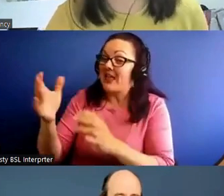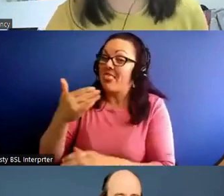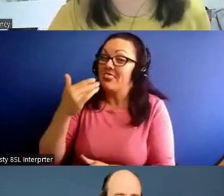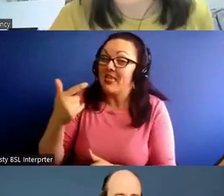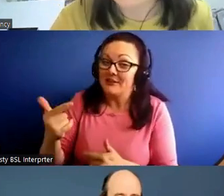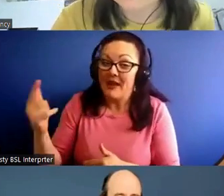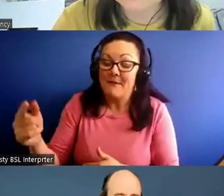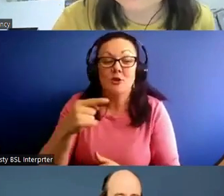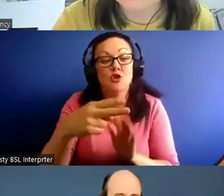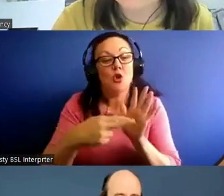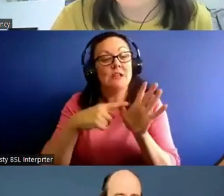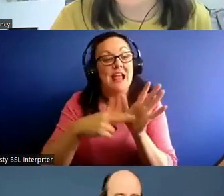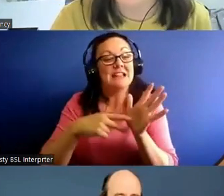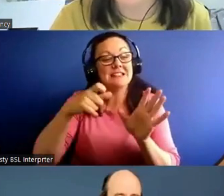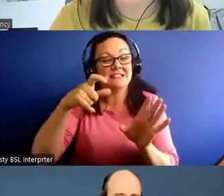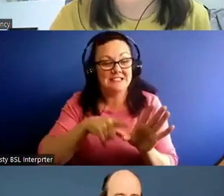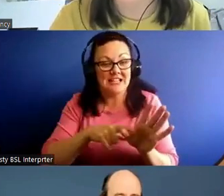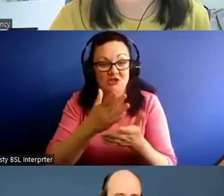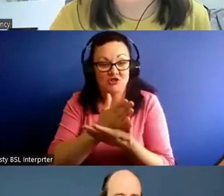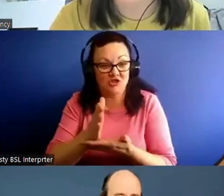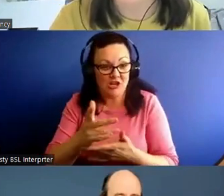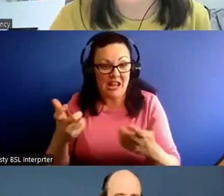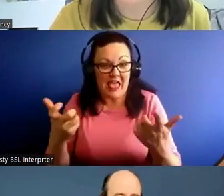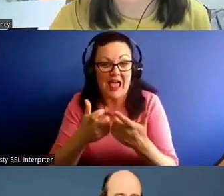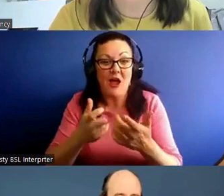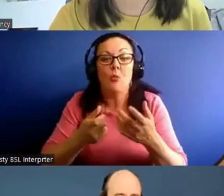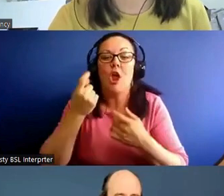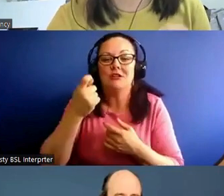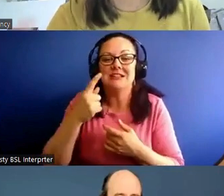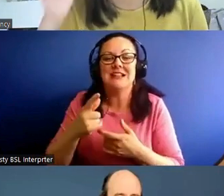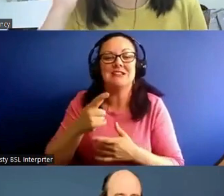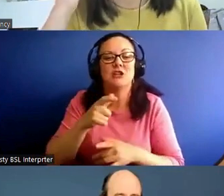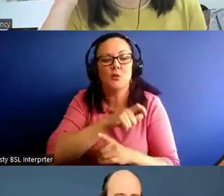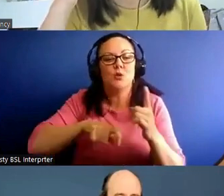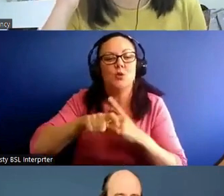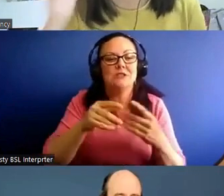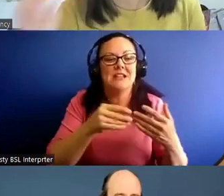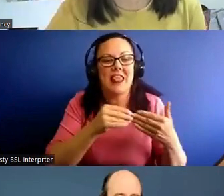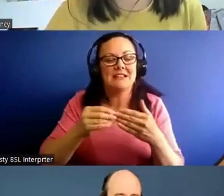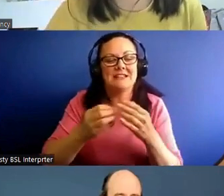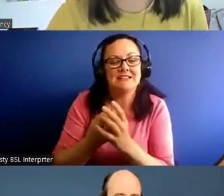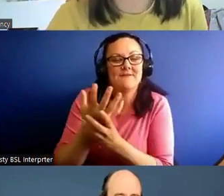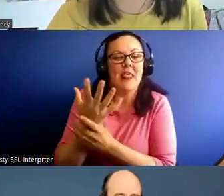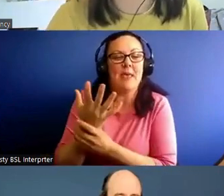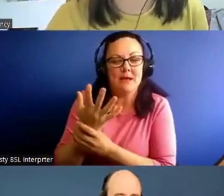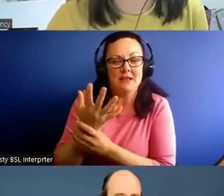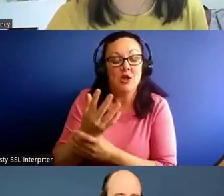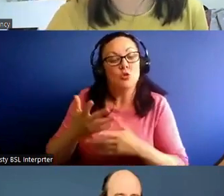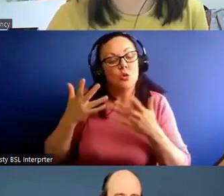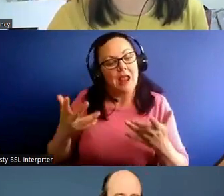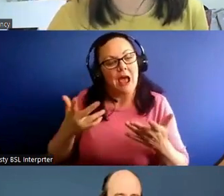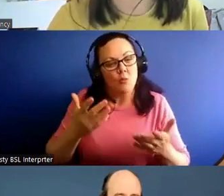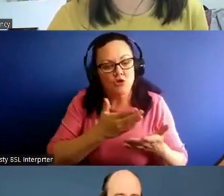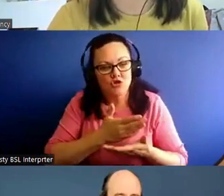shared how we understand community led development. Let me now share with you a little bit more on how we